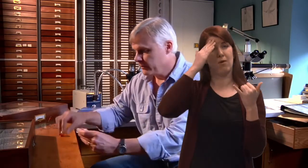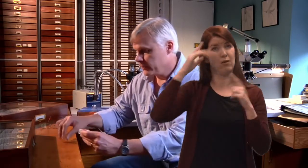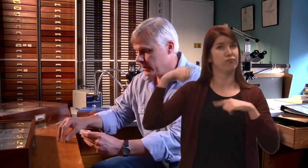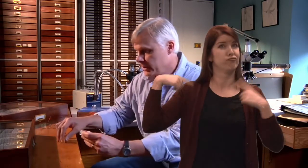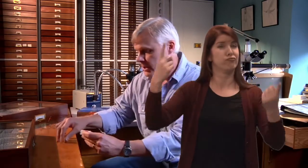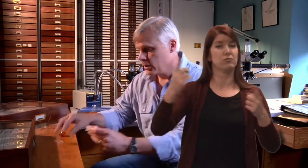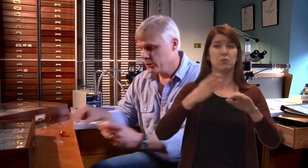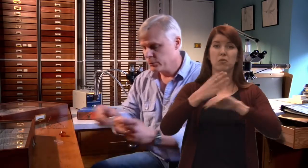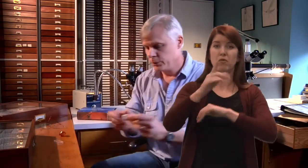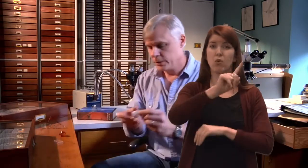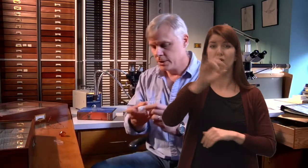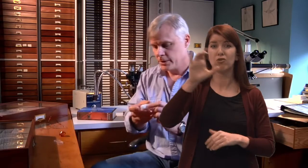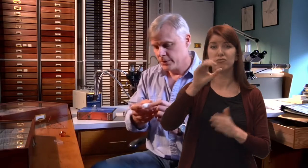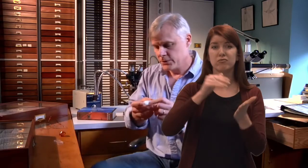for at least a hundred million years.